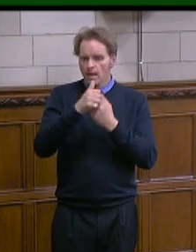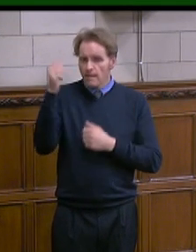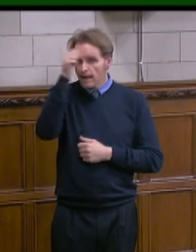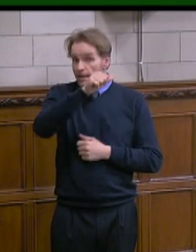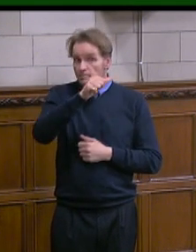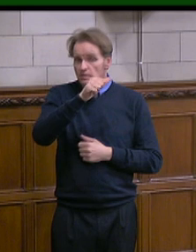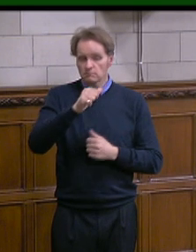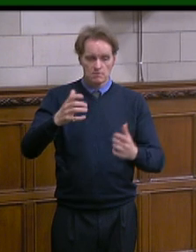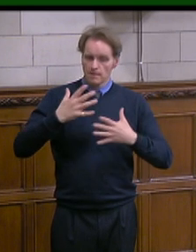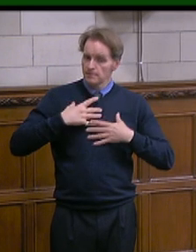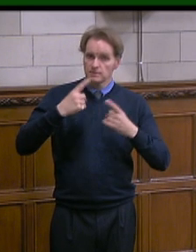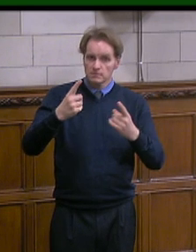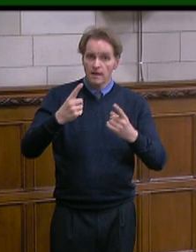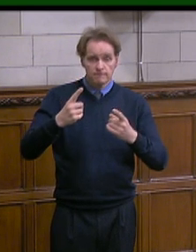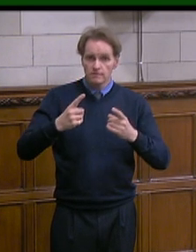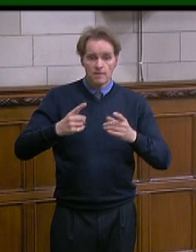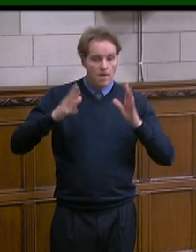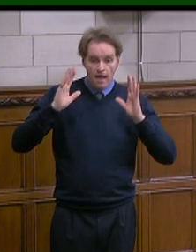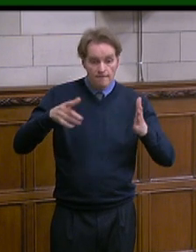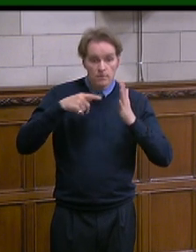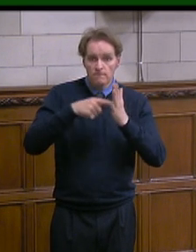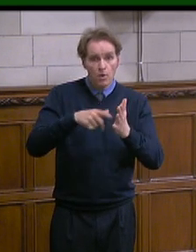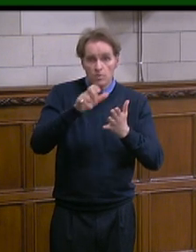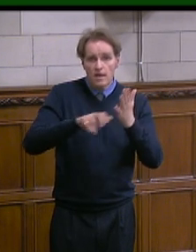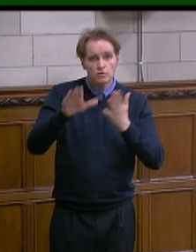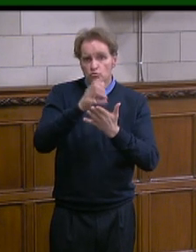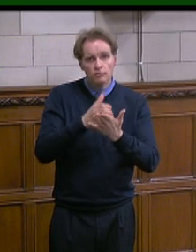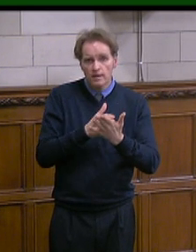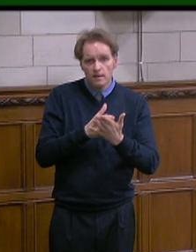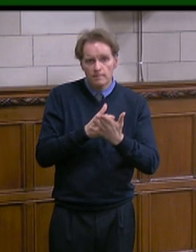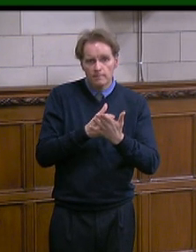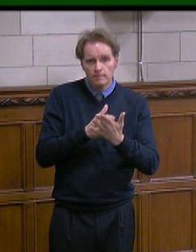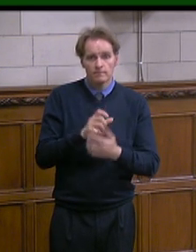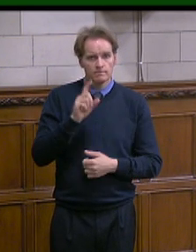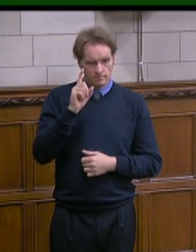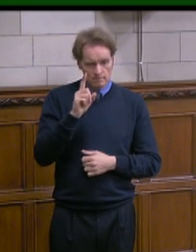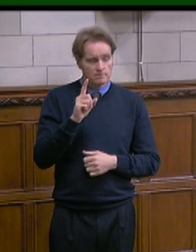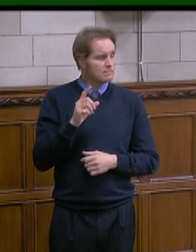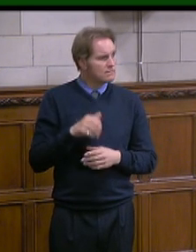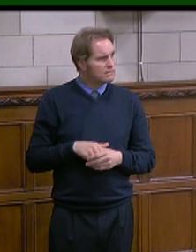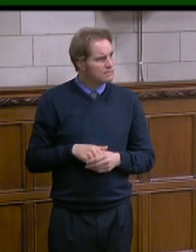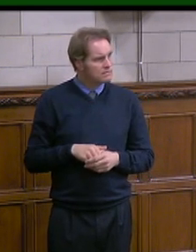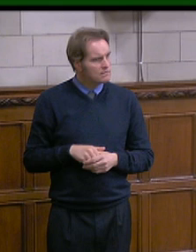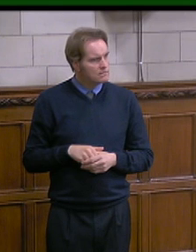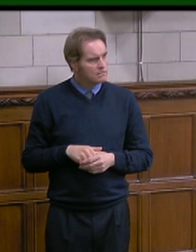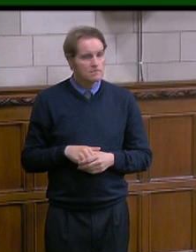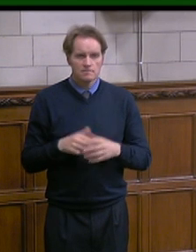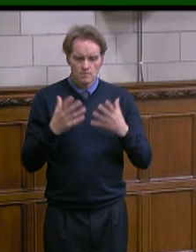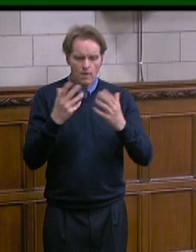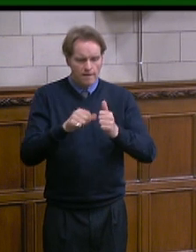as I said, such schools are not obliged to follow the national curriculum. I have also set out the very real practical issues.